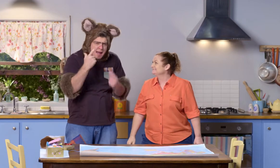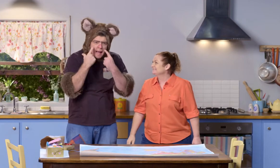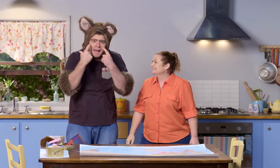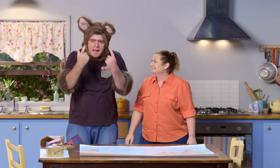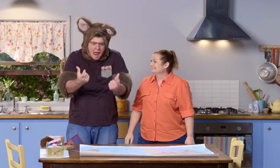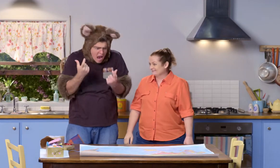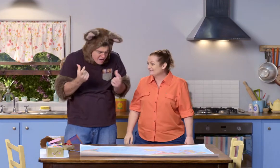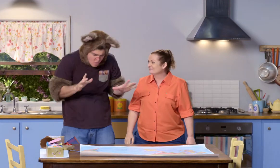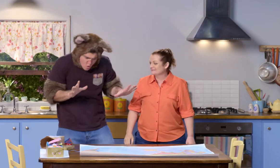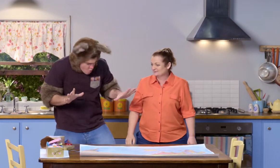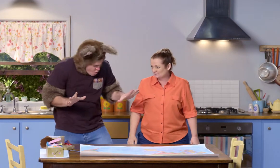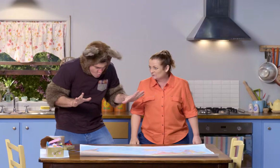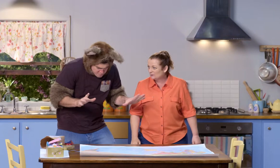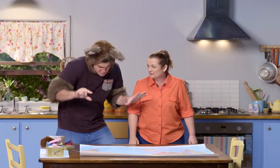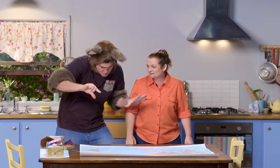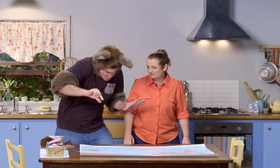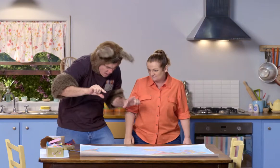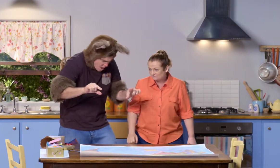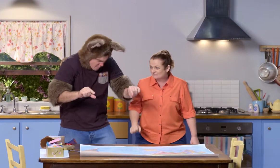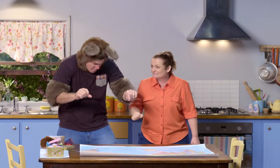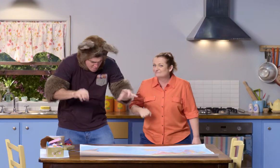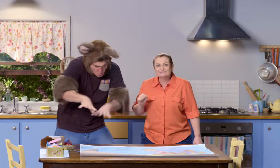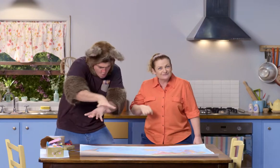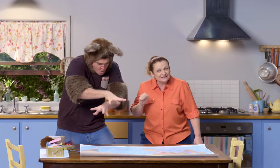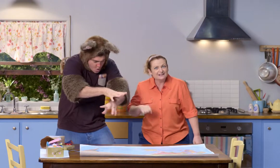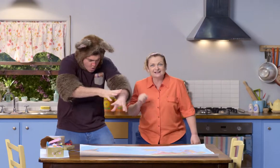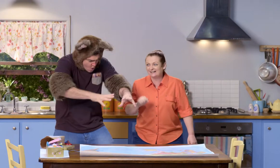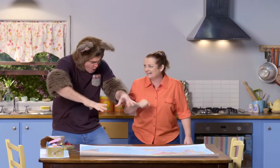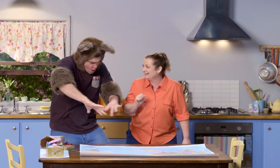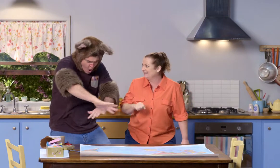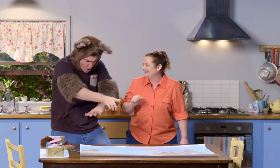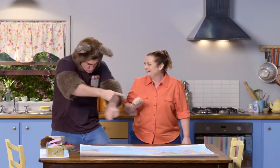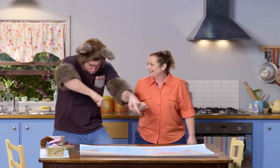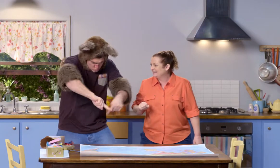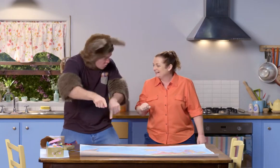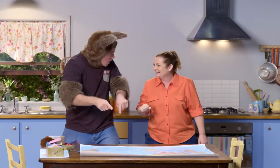I loved how careful they were when they put the colours in and they swirled them around.